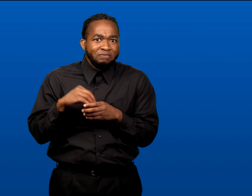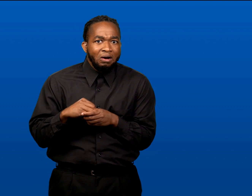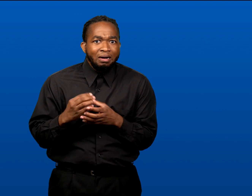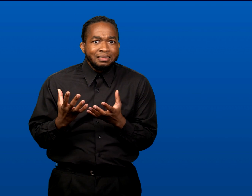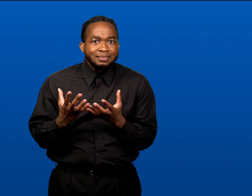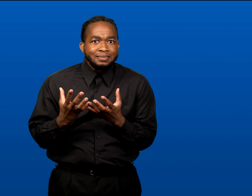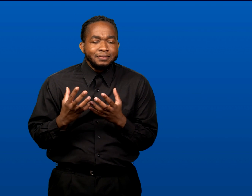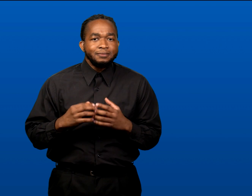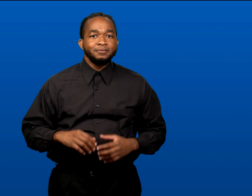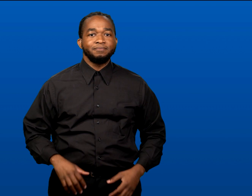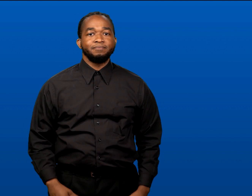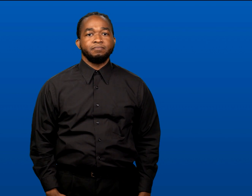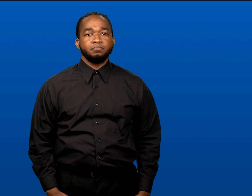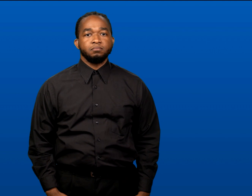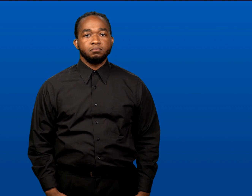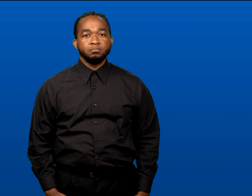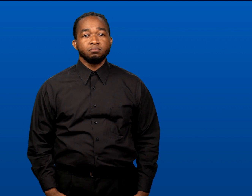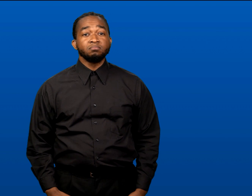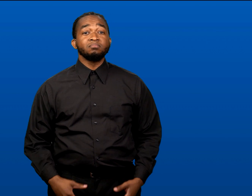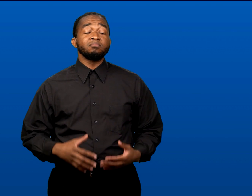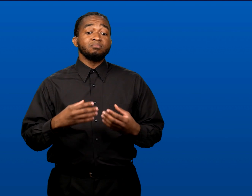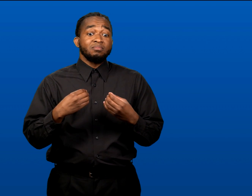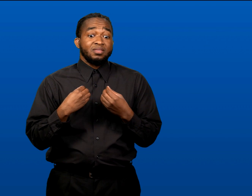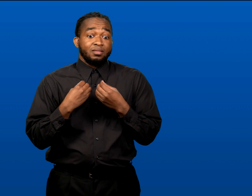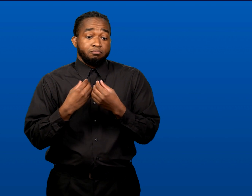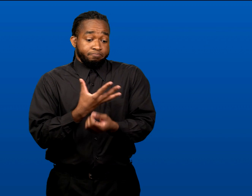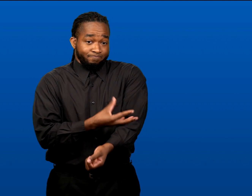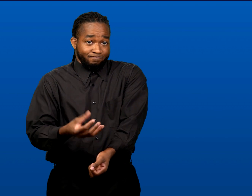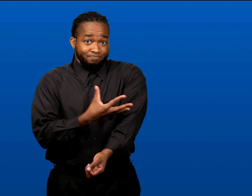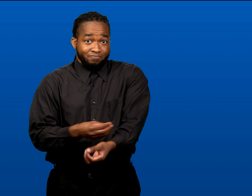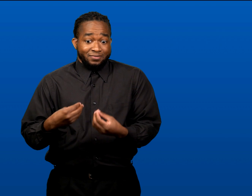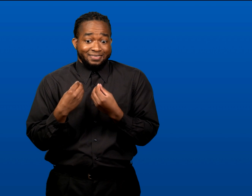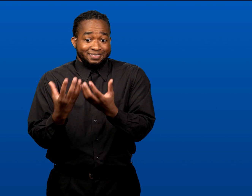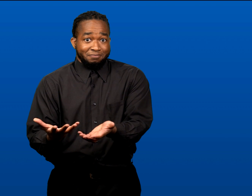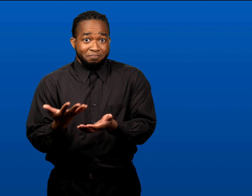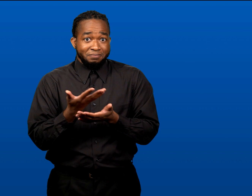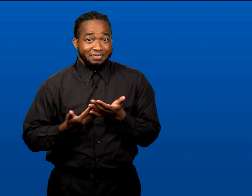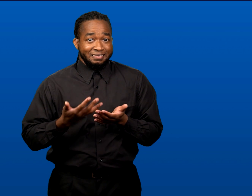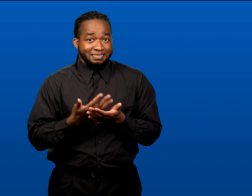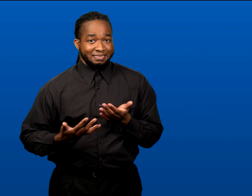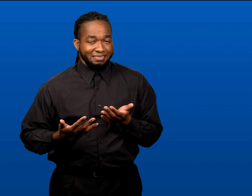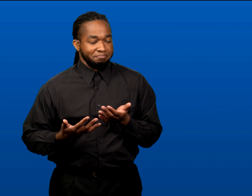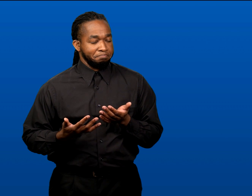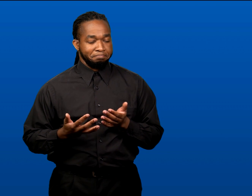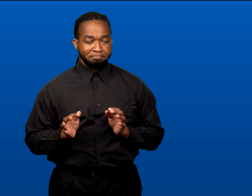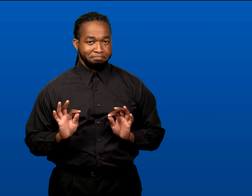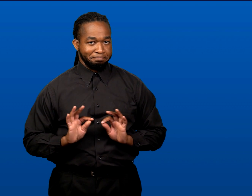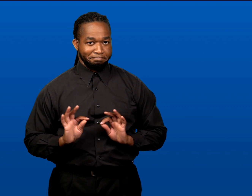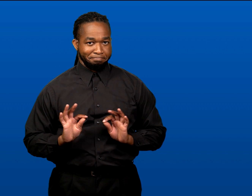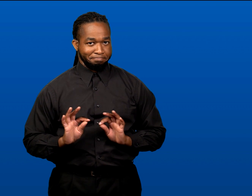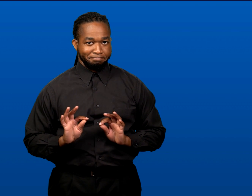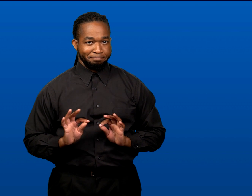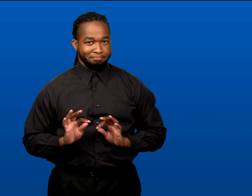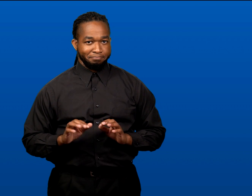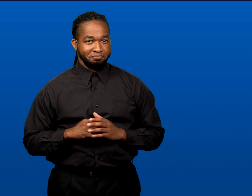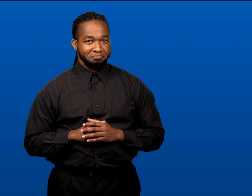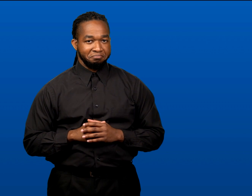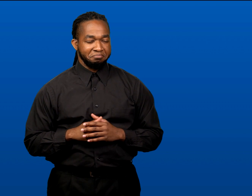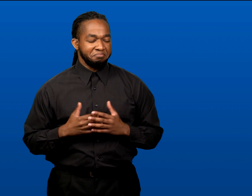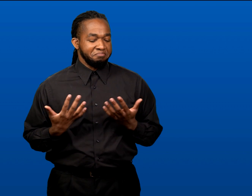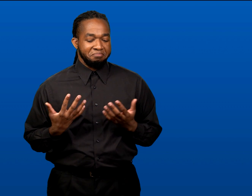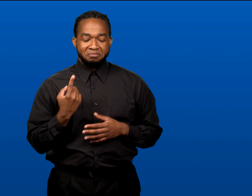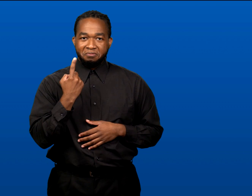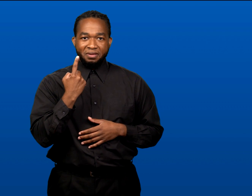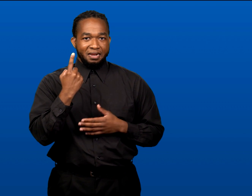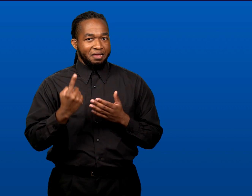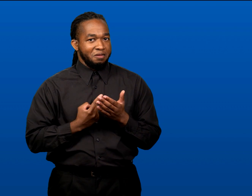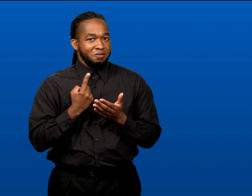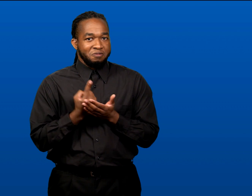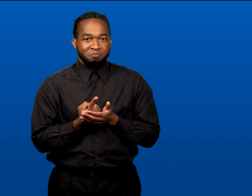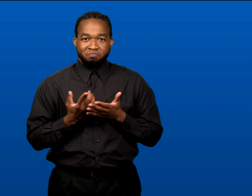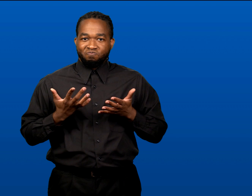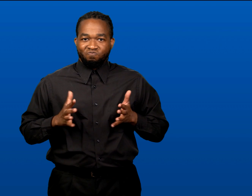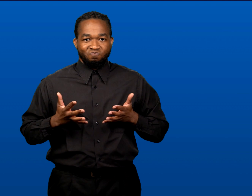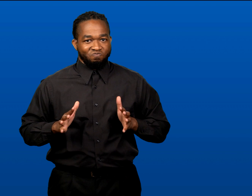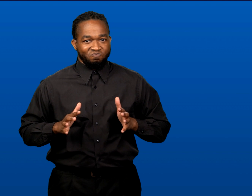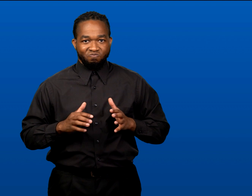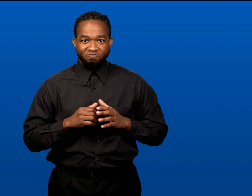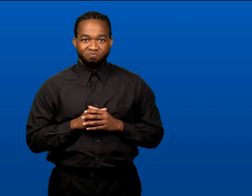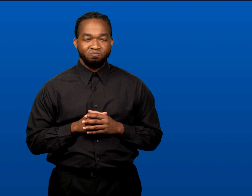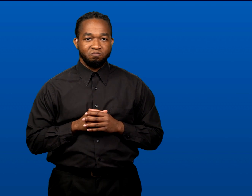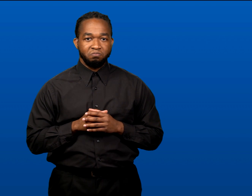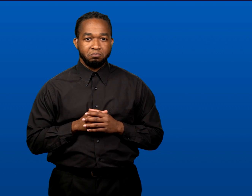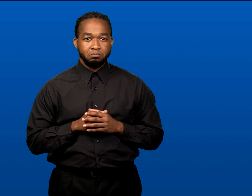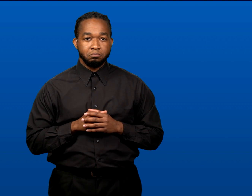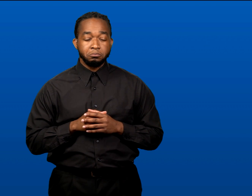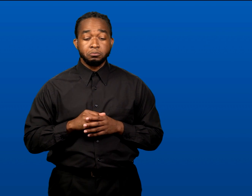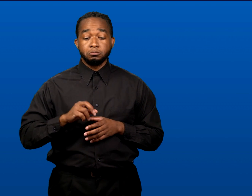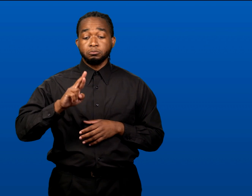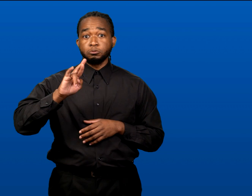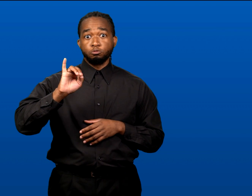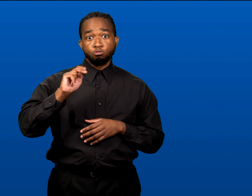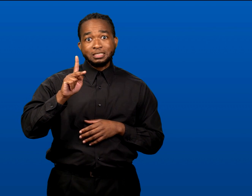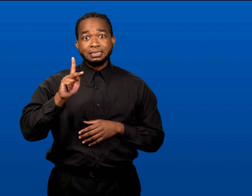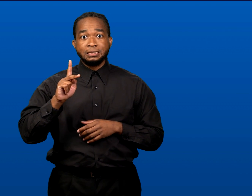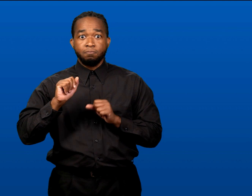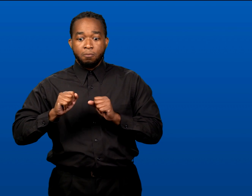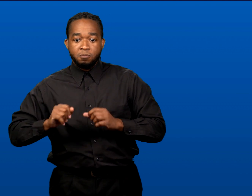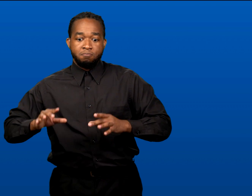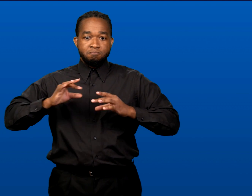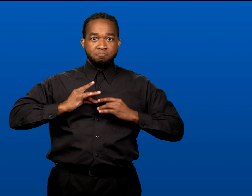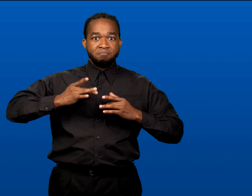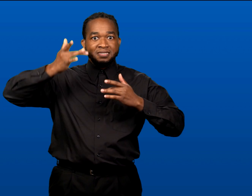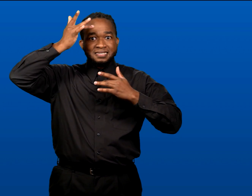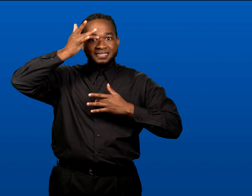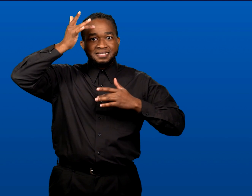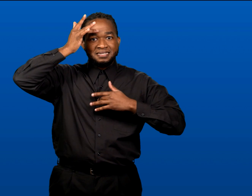involved. Giving blood is easy. It only takes about one hour. There is no risk of catching